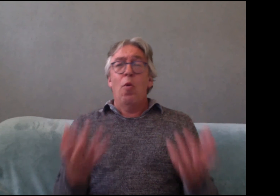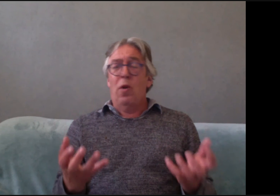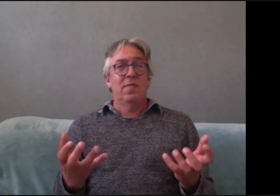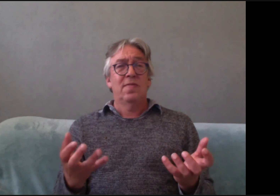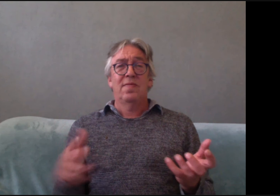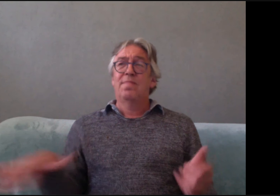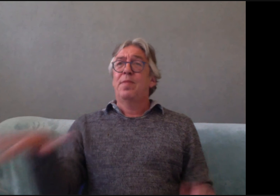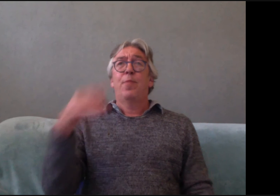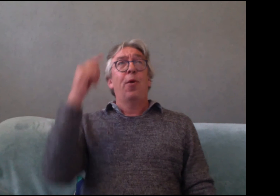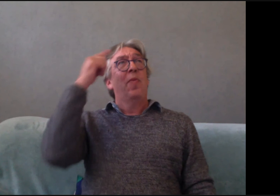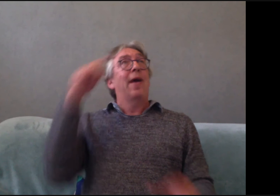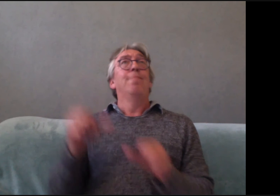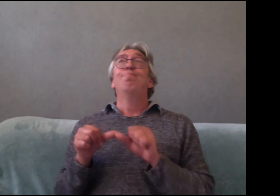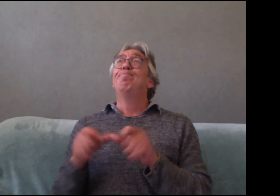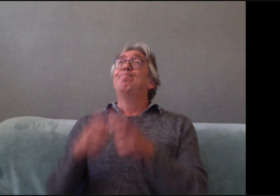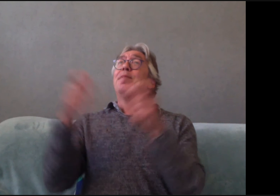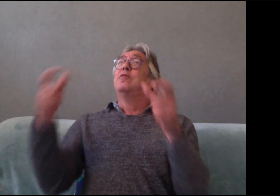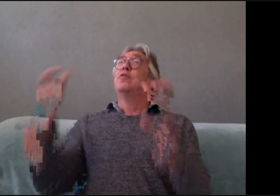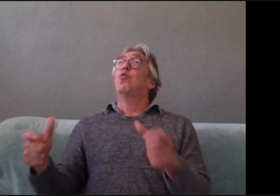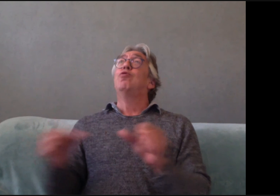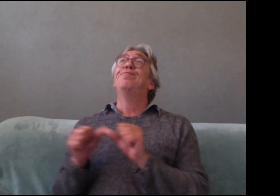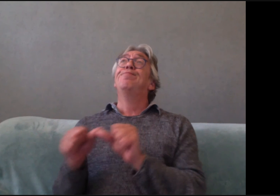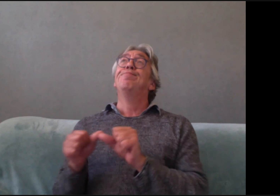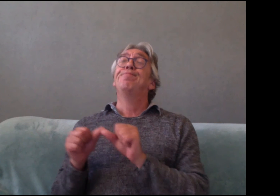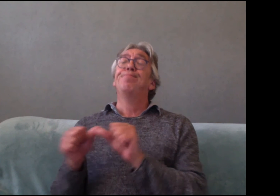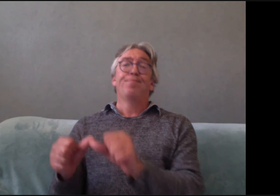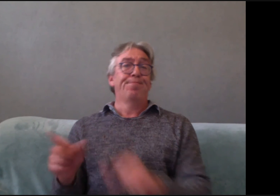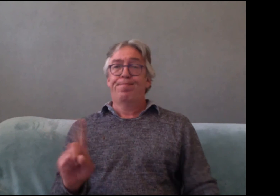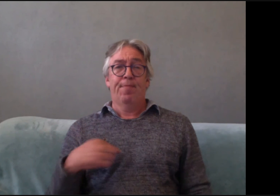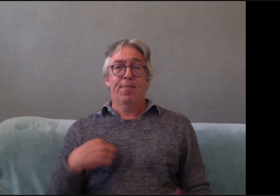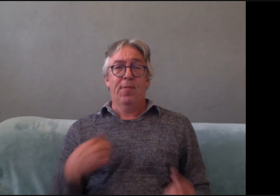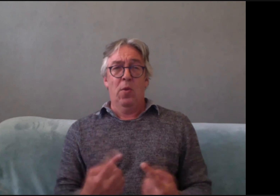A person-centred approach for the integration of services,